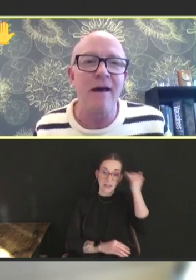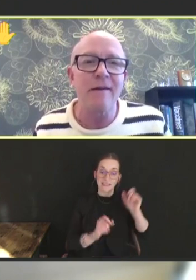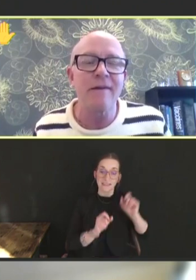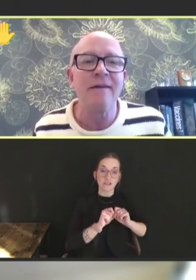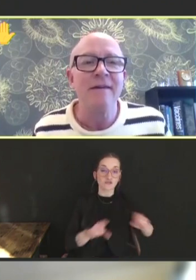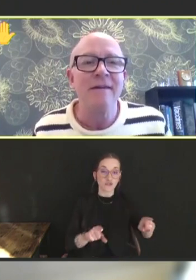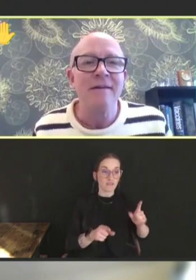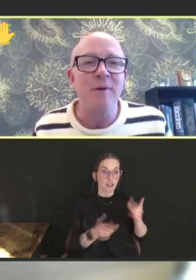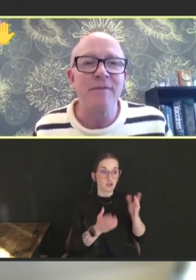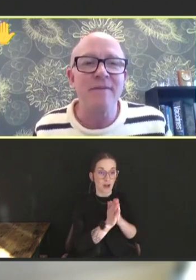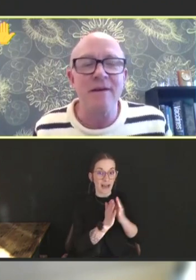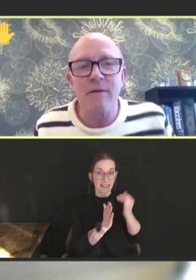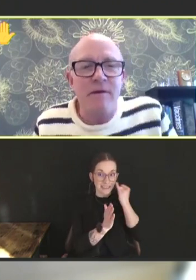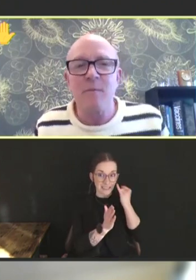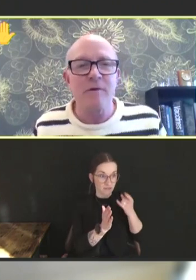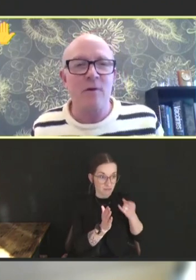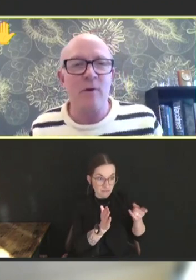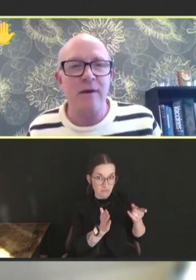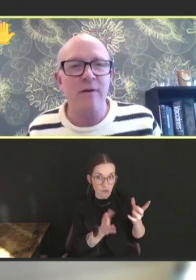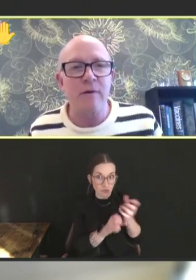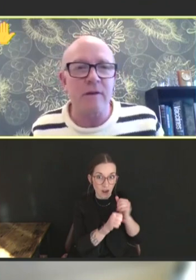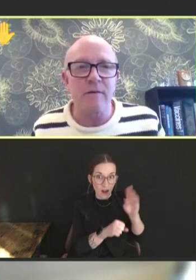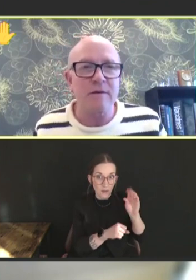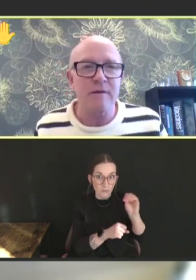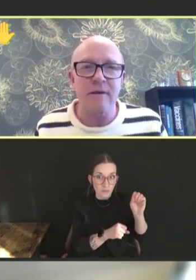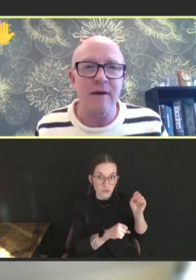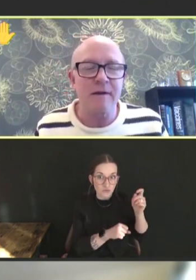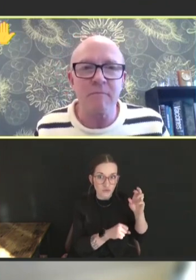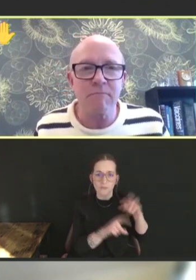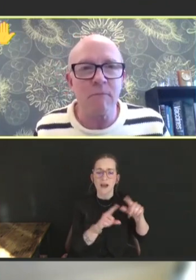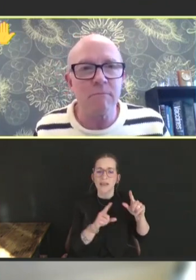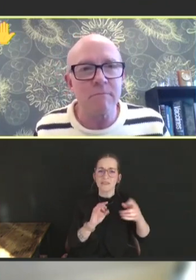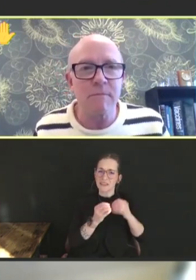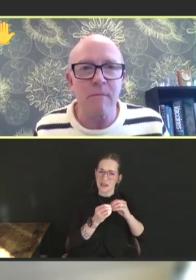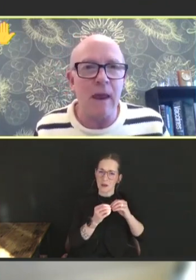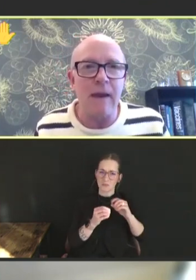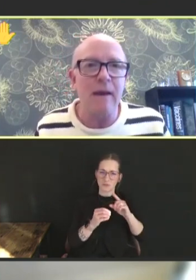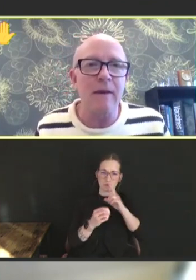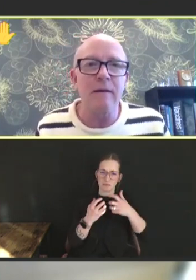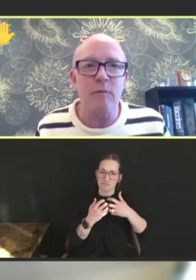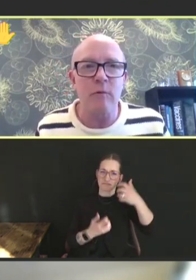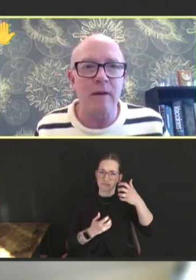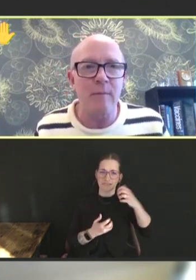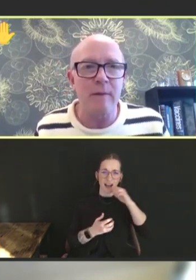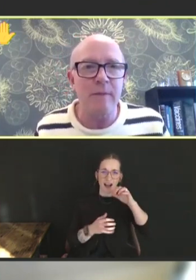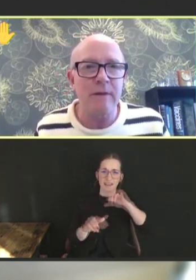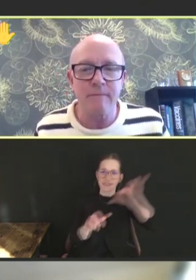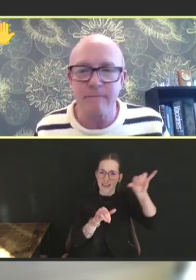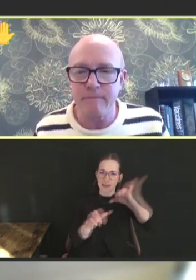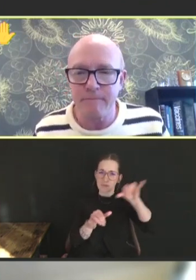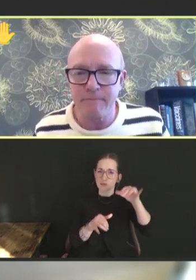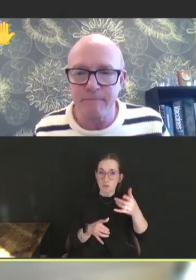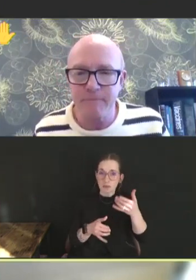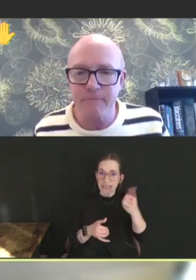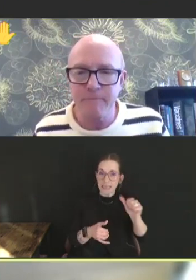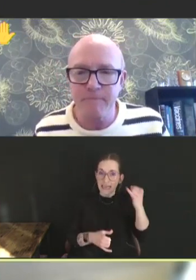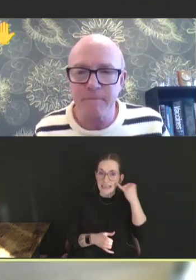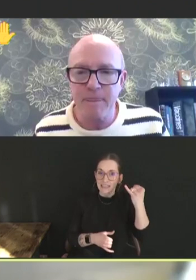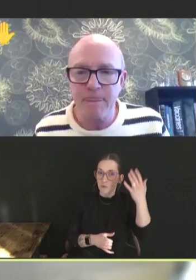yes, but you know, the numbers are quite different. So, it's just like, any ideas why that might be? Nadini Selvam: Yeah, so that's a great question.